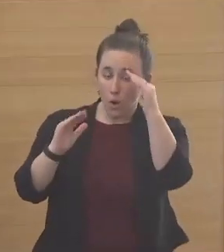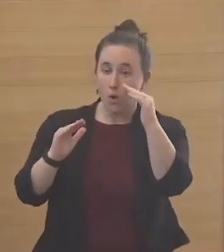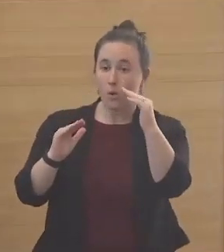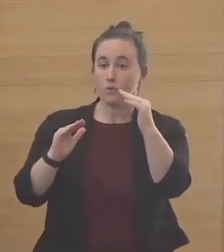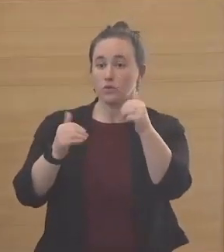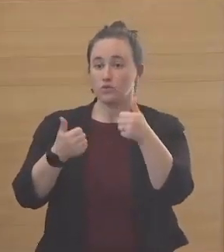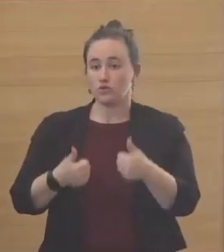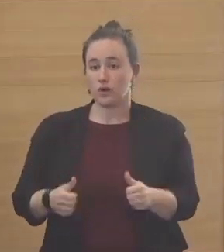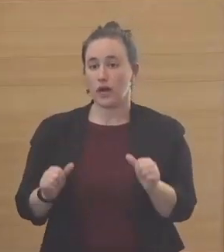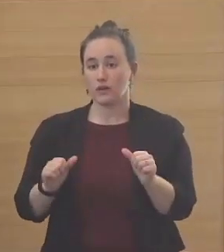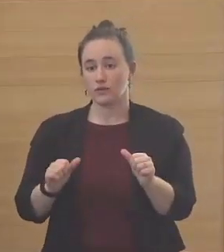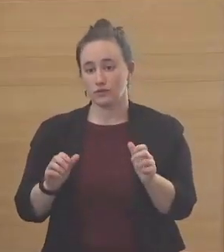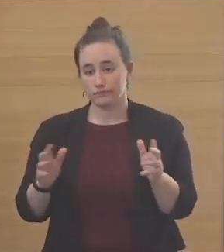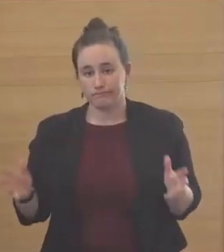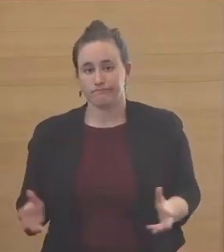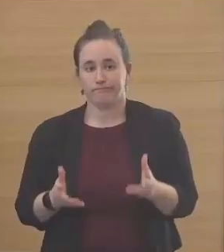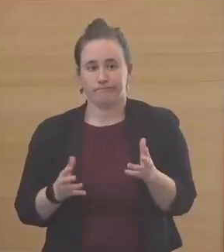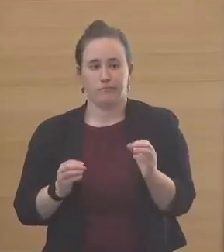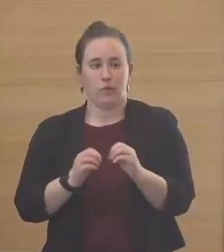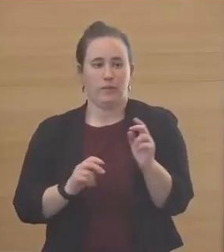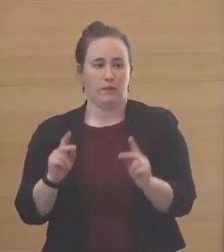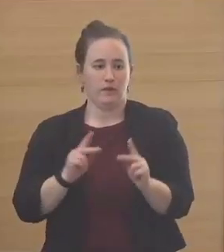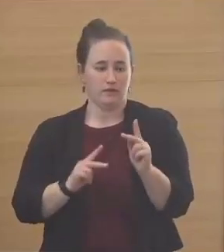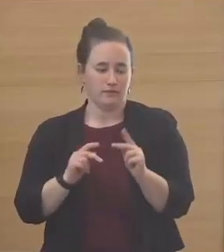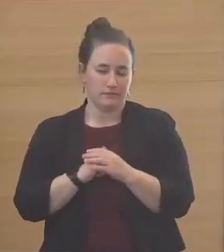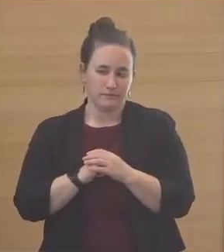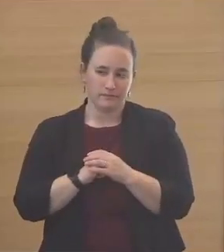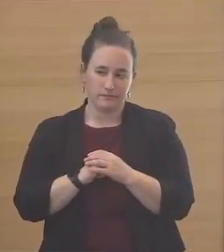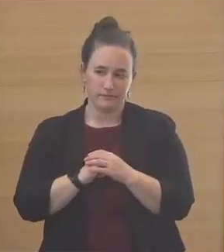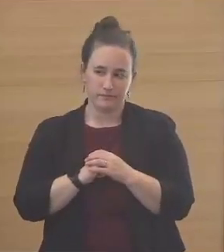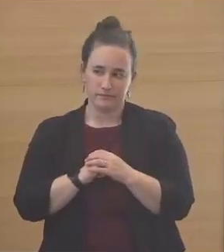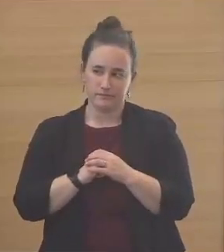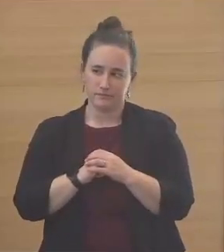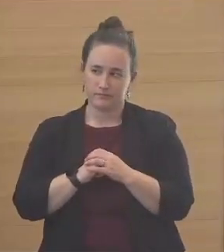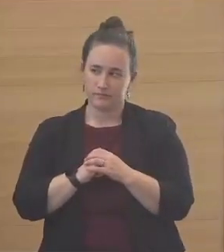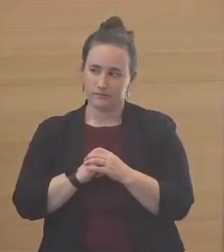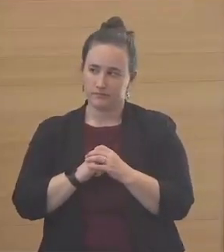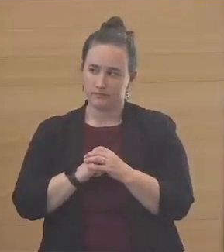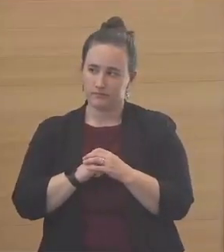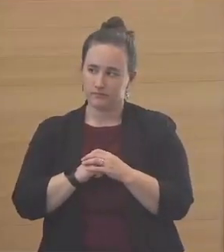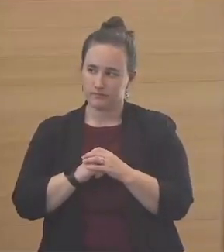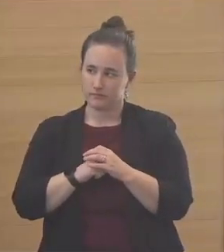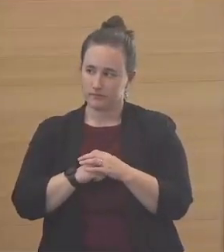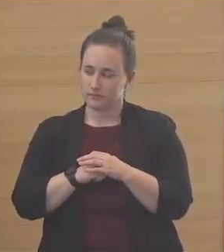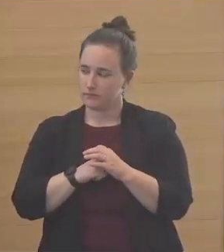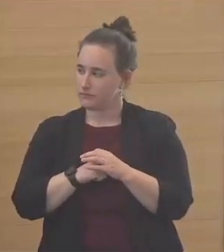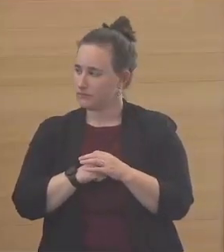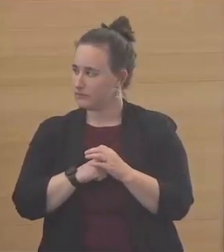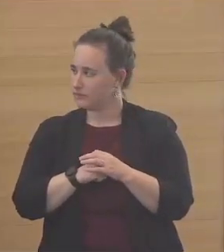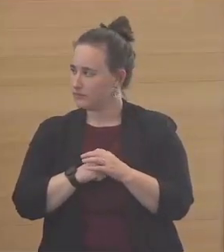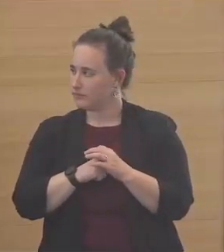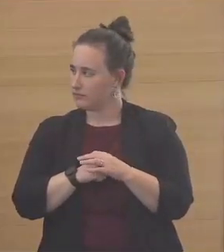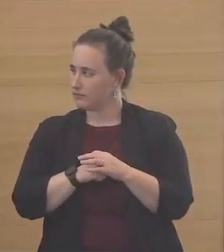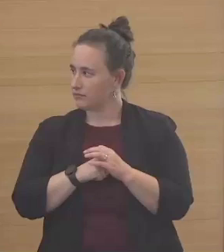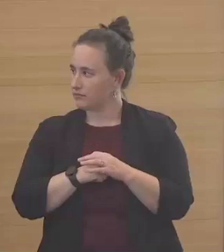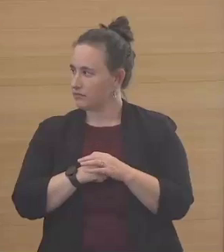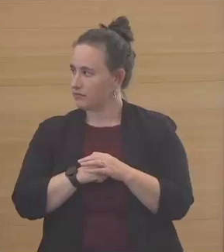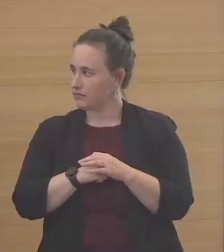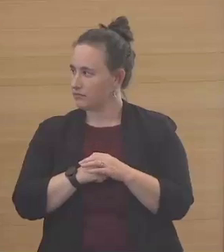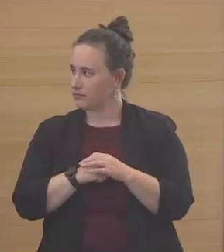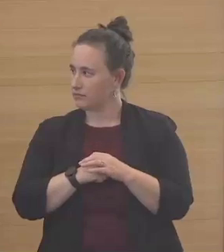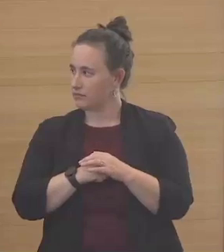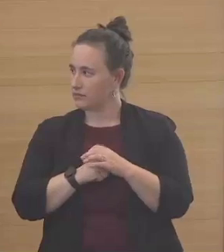that they can match natural history museum